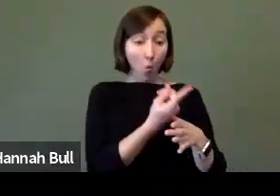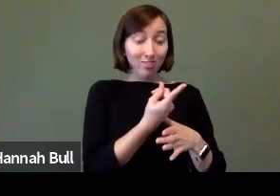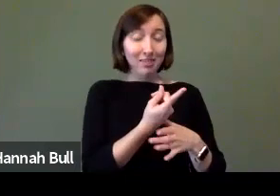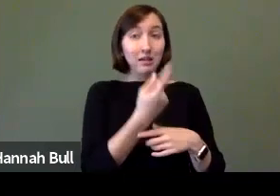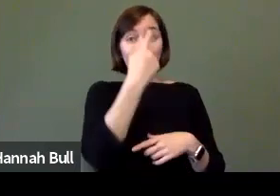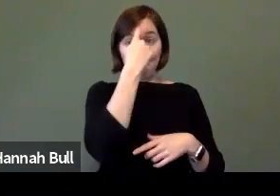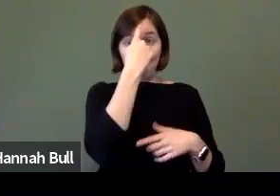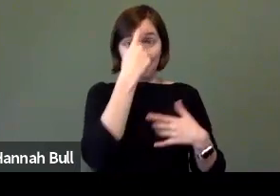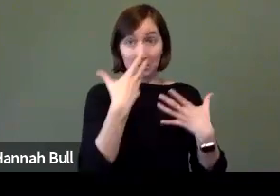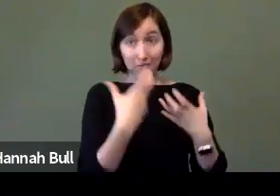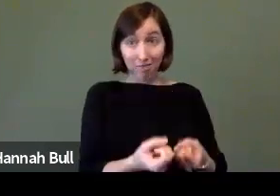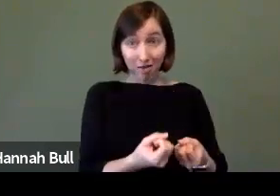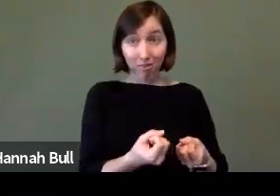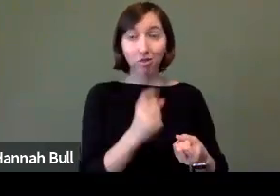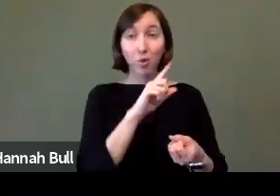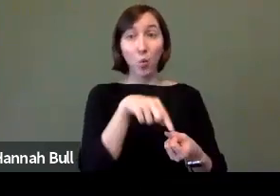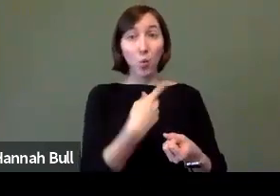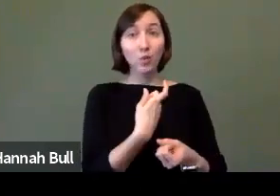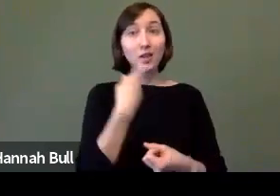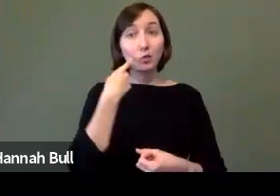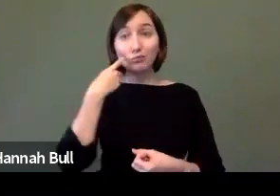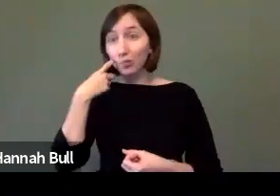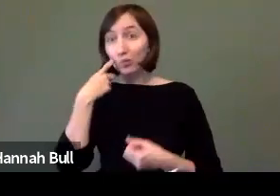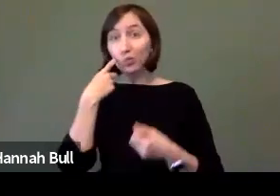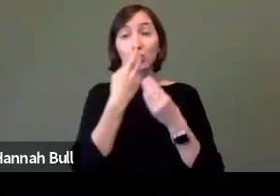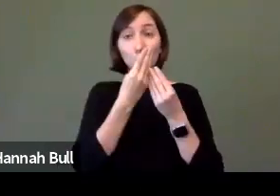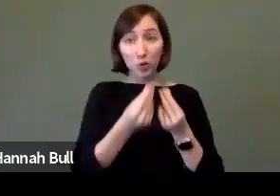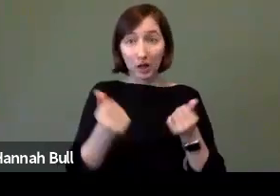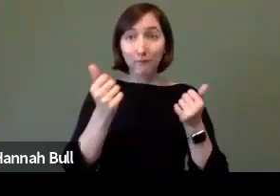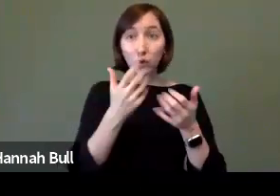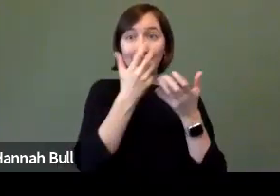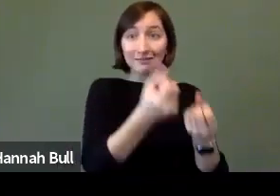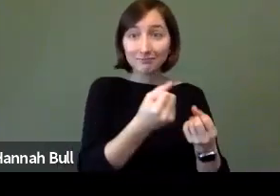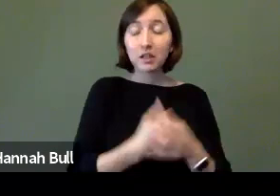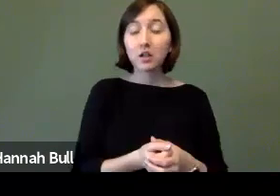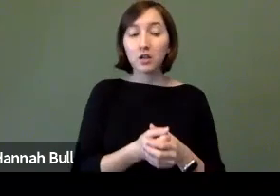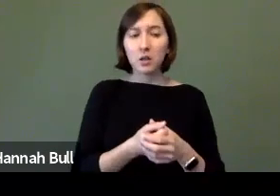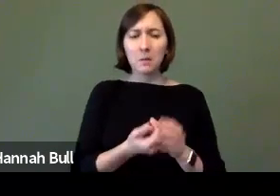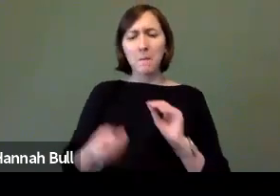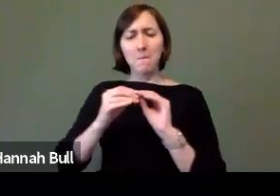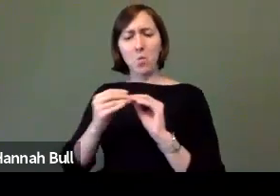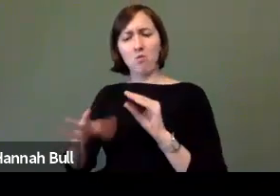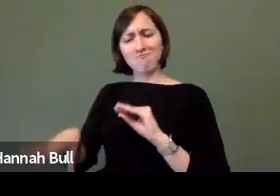and recovery. We saw a great need and opportunity for expansion.